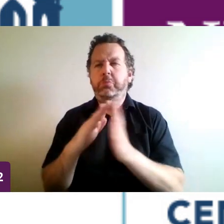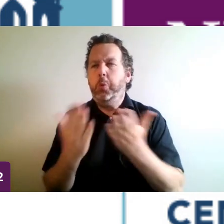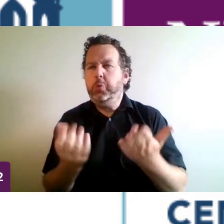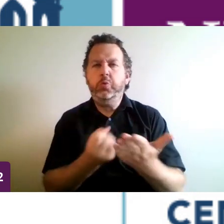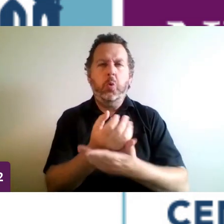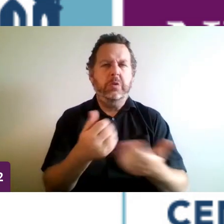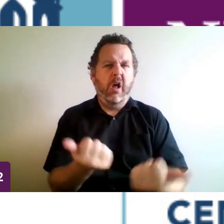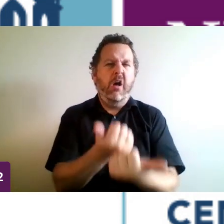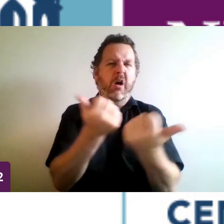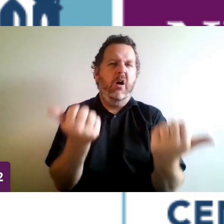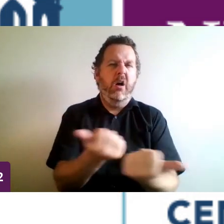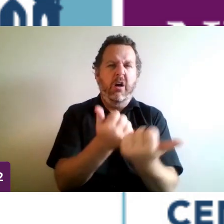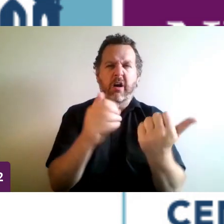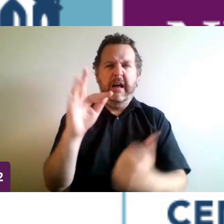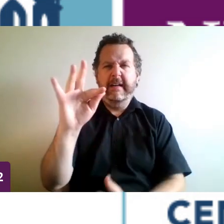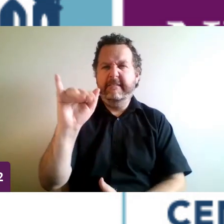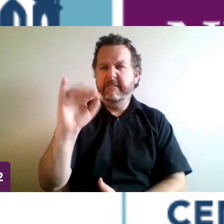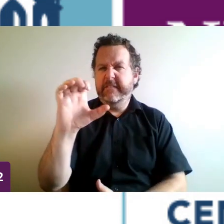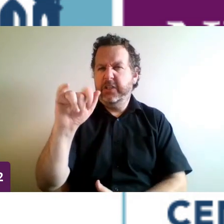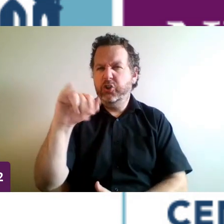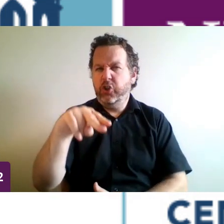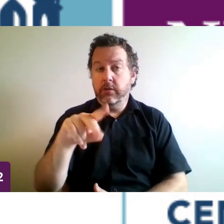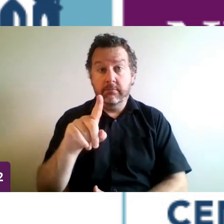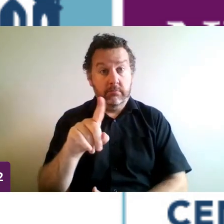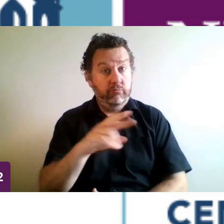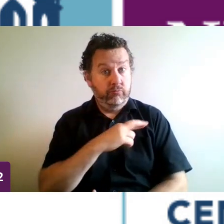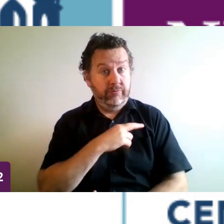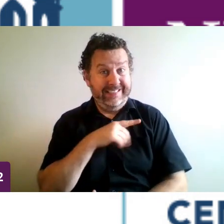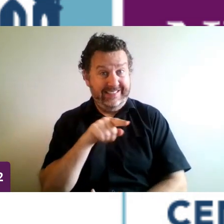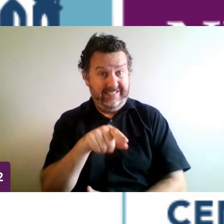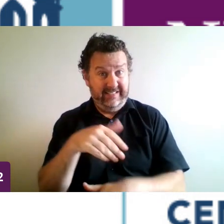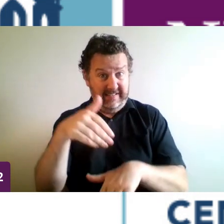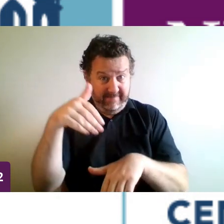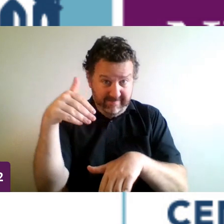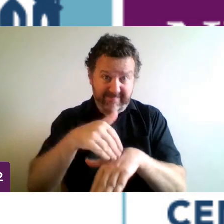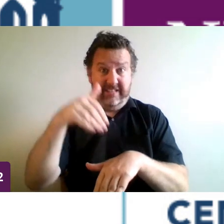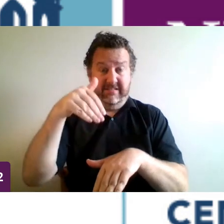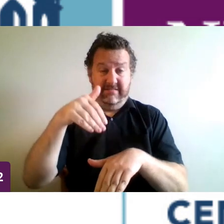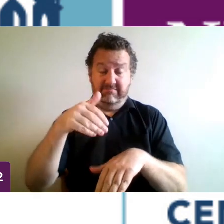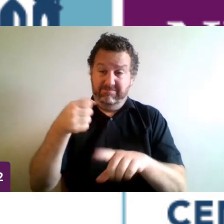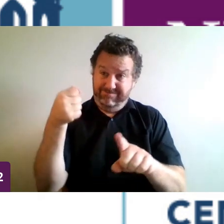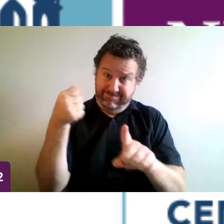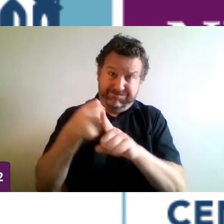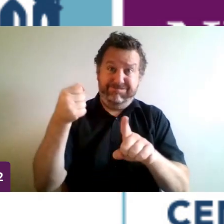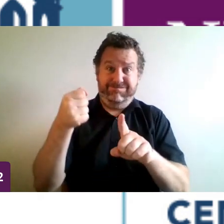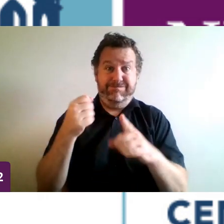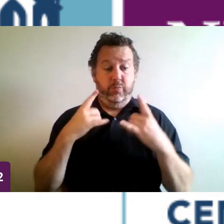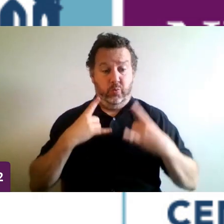It has huge implications on violations. It has a huge implication